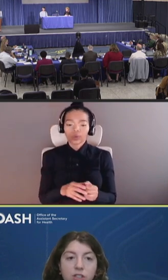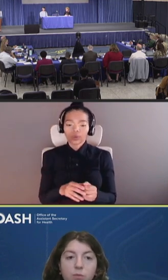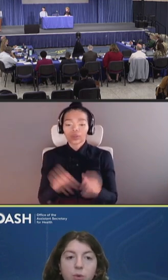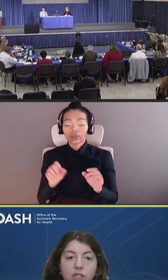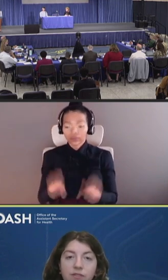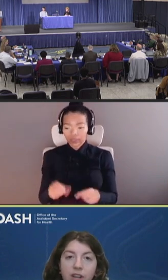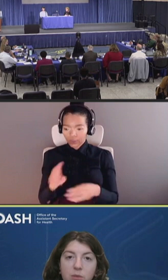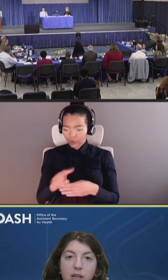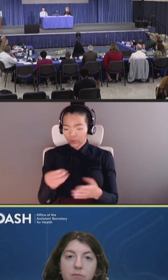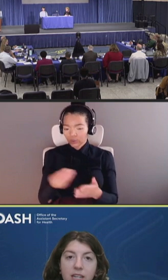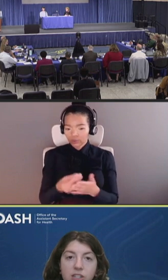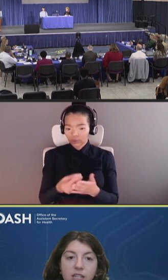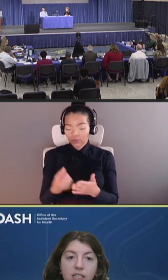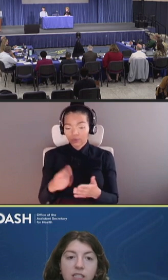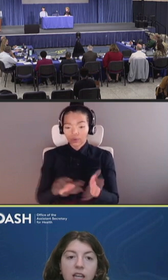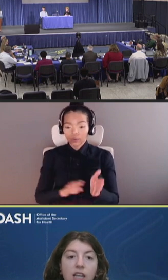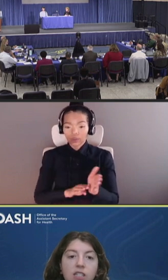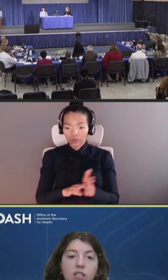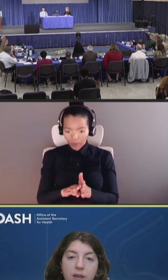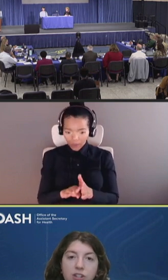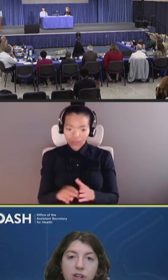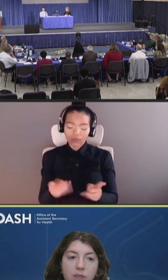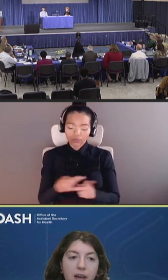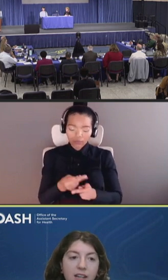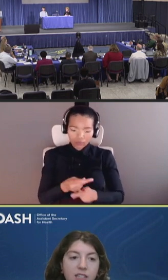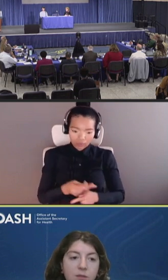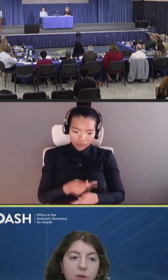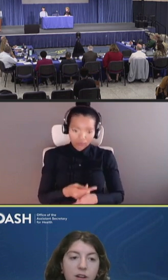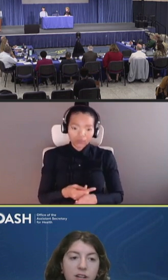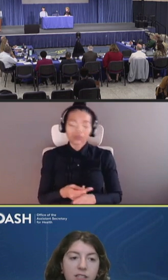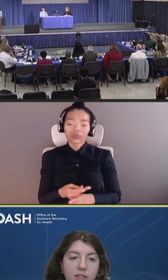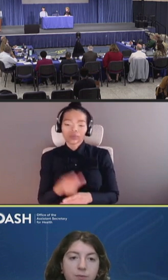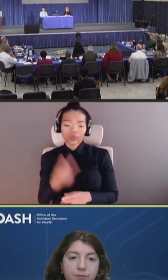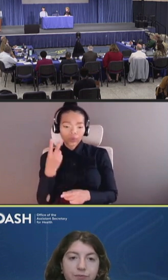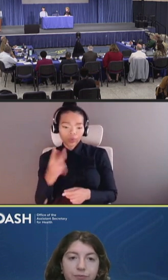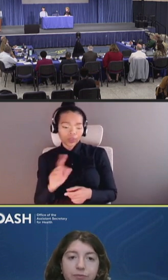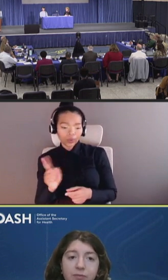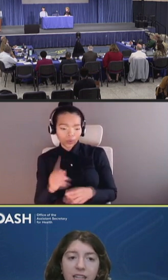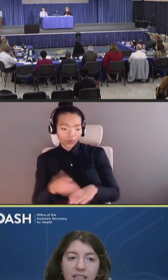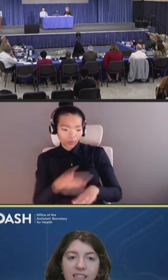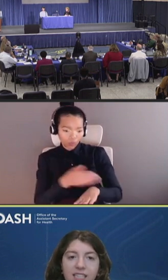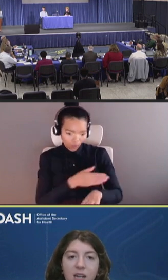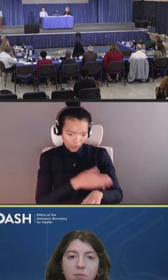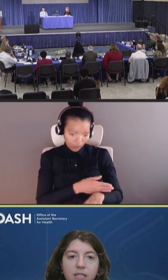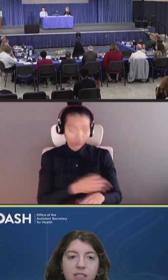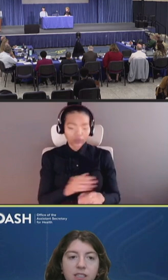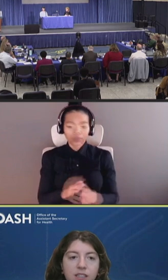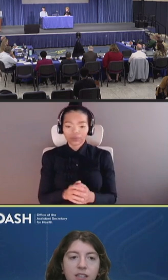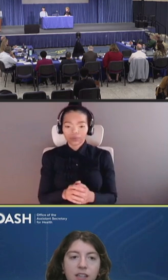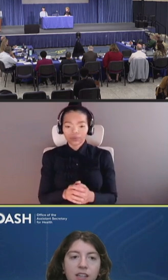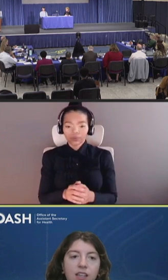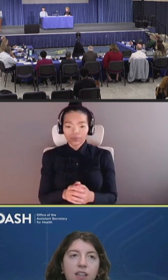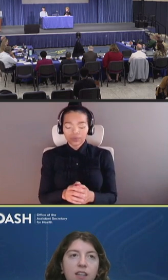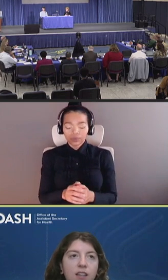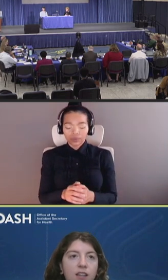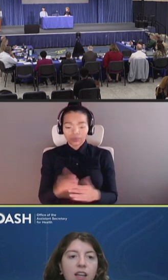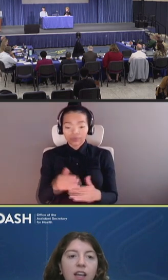support development in metrics to measure impact and progress. Next slide, please.